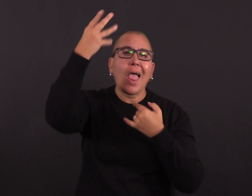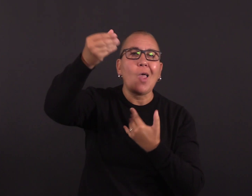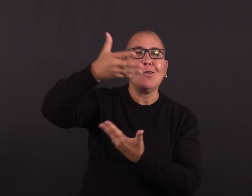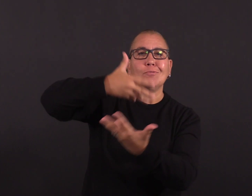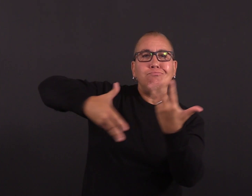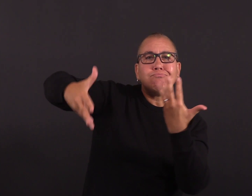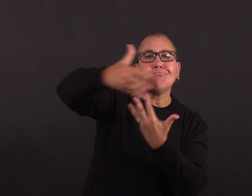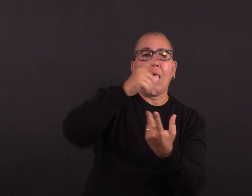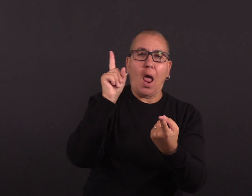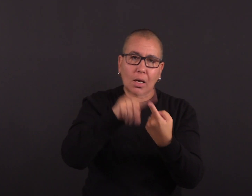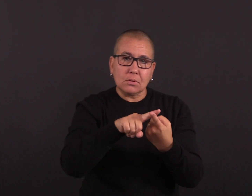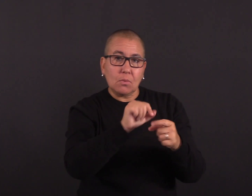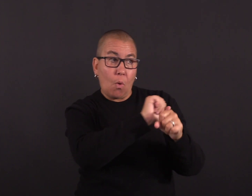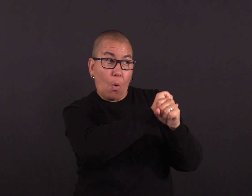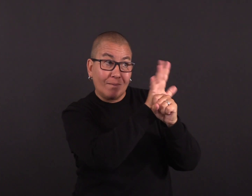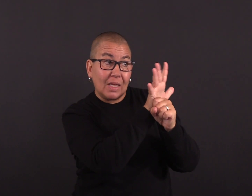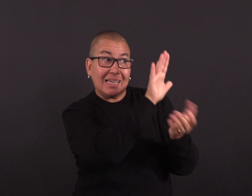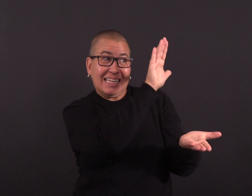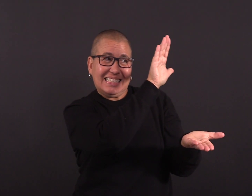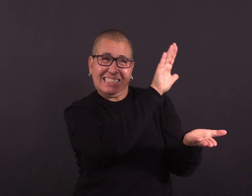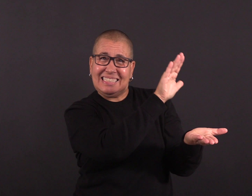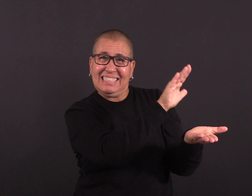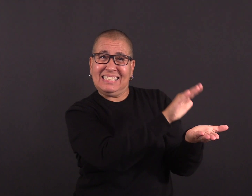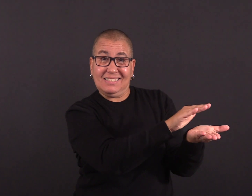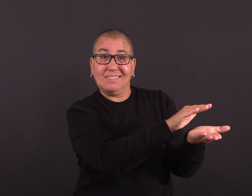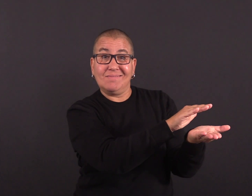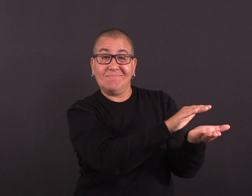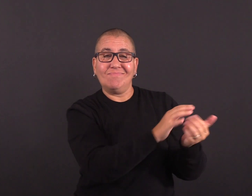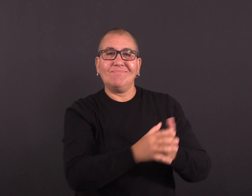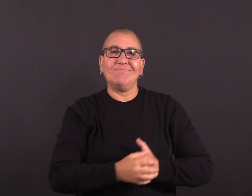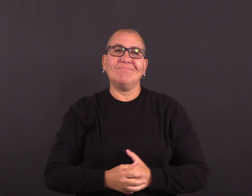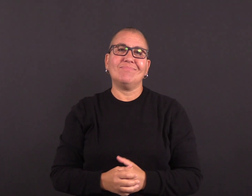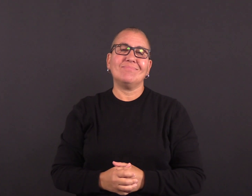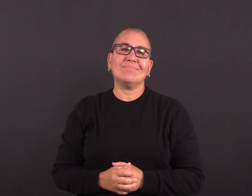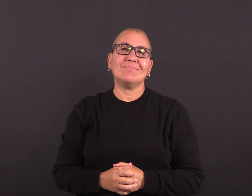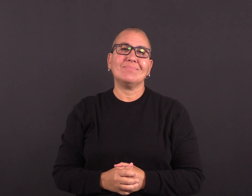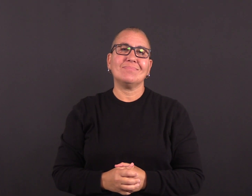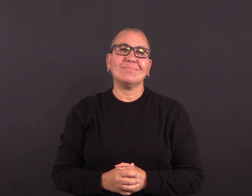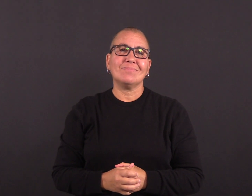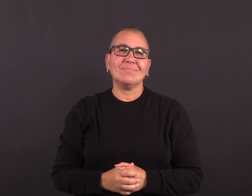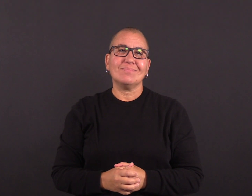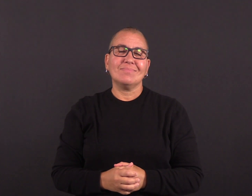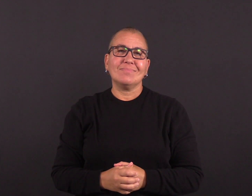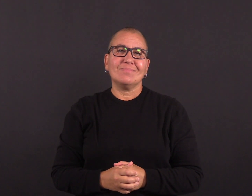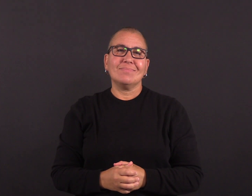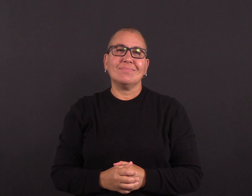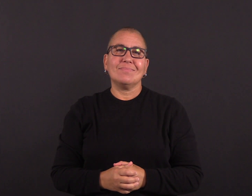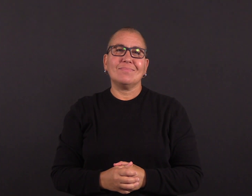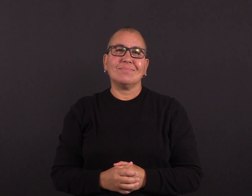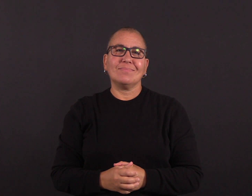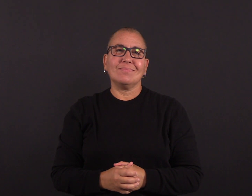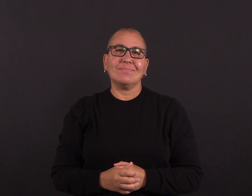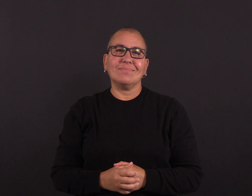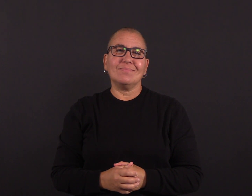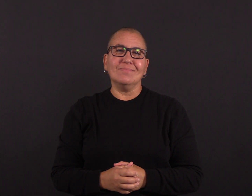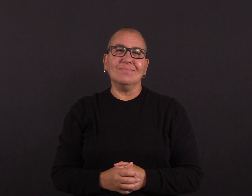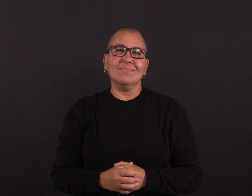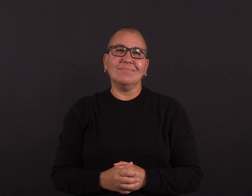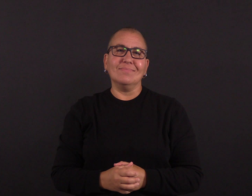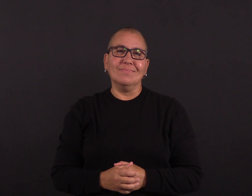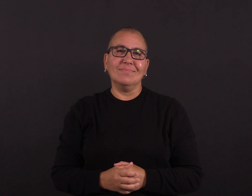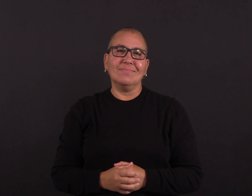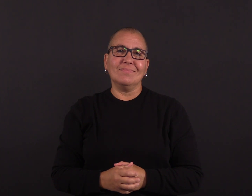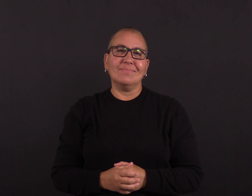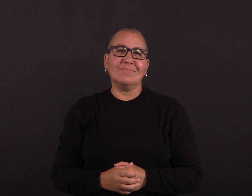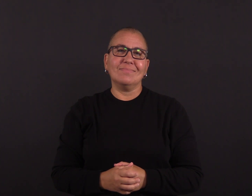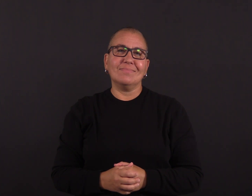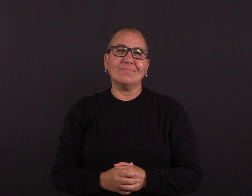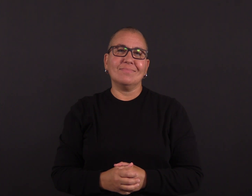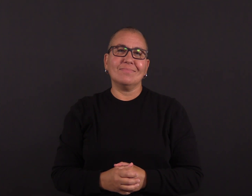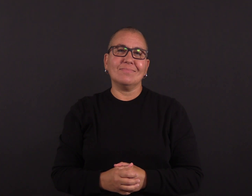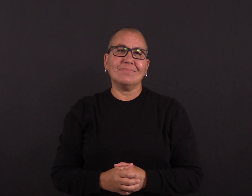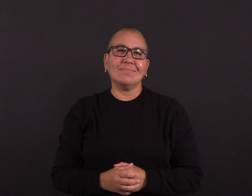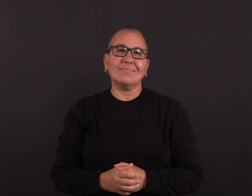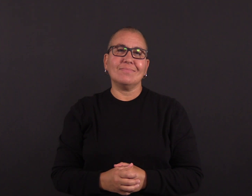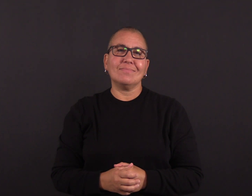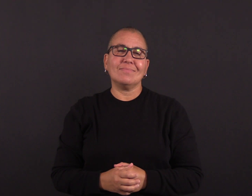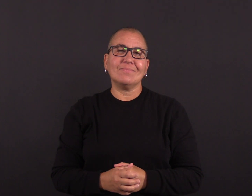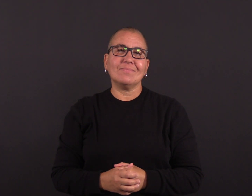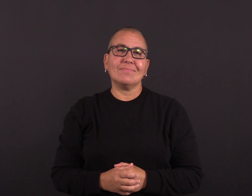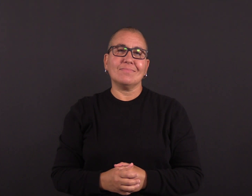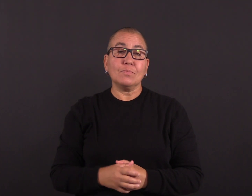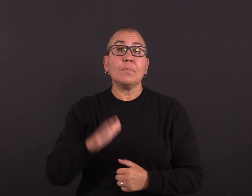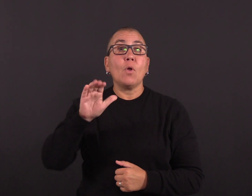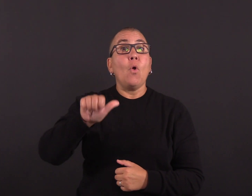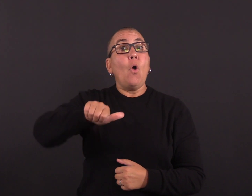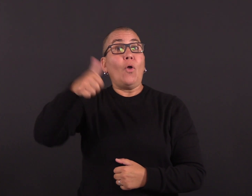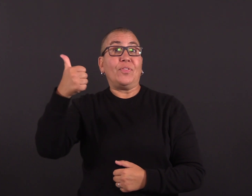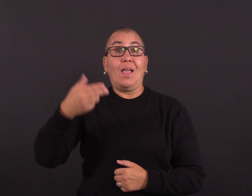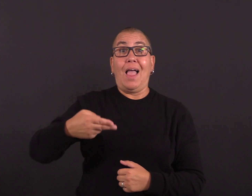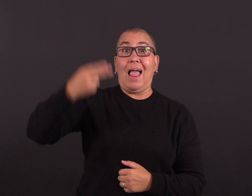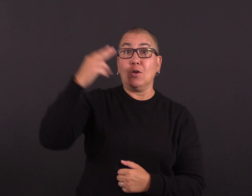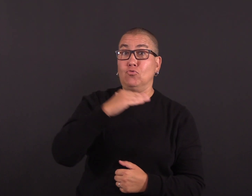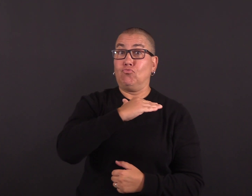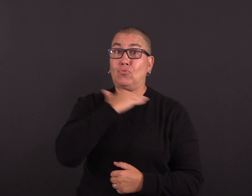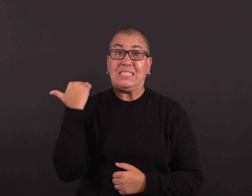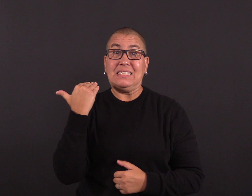it would be appropriate for President Biden to take some precautions and wear a mask in crowds.”